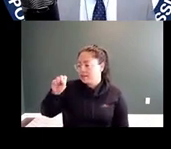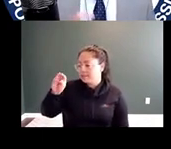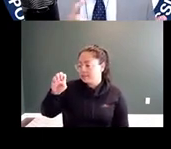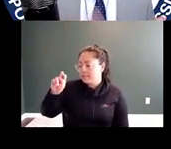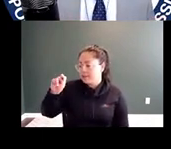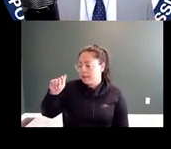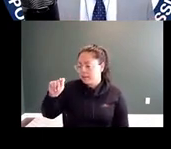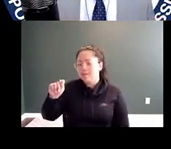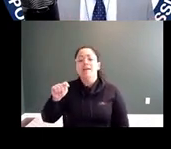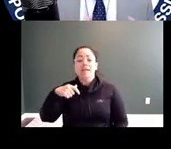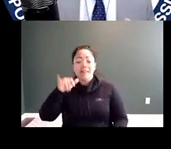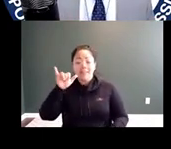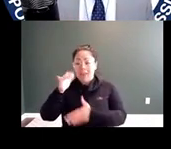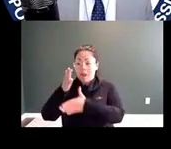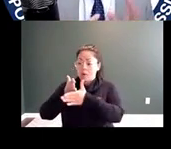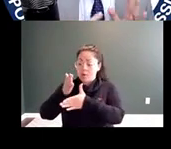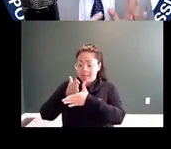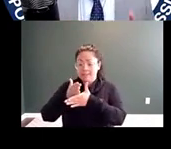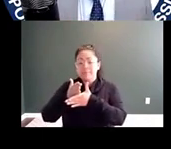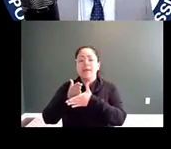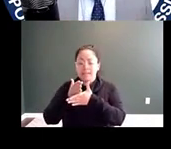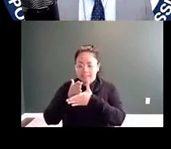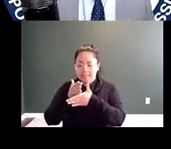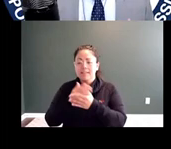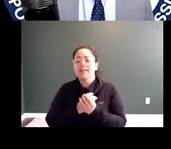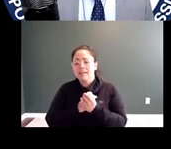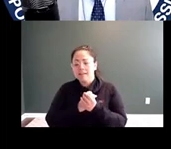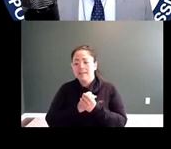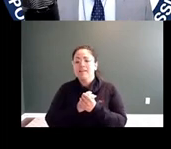today, we're going to deal with a definition like this. We're going to deal with harassment